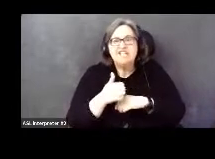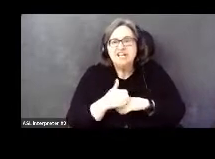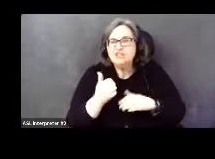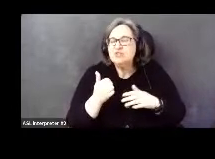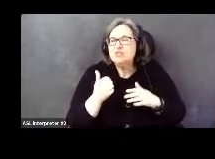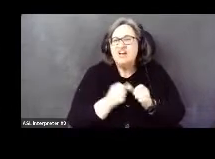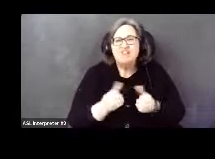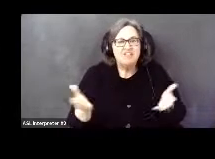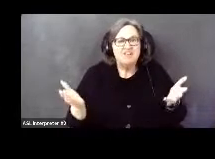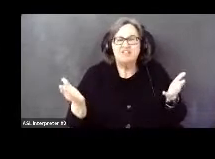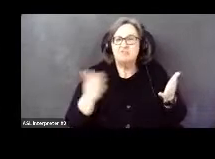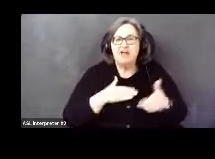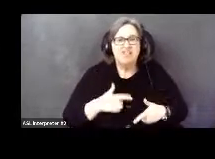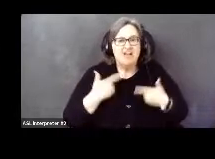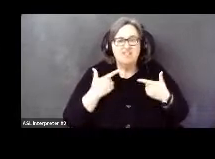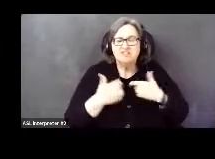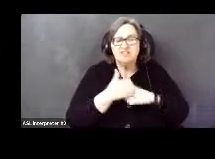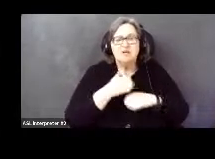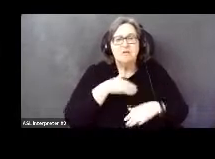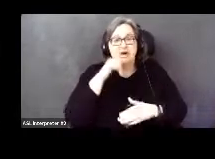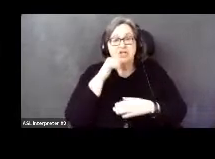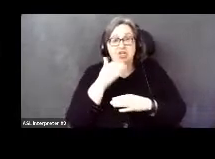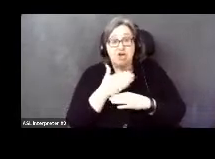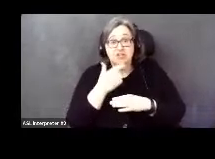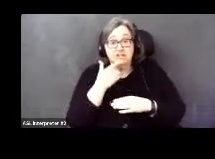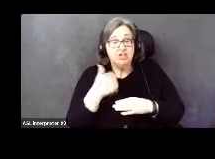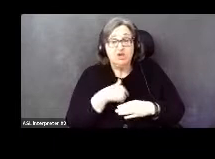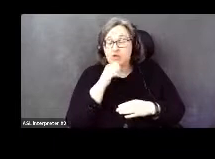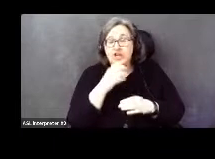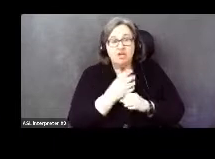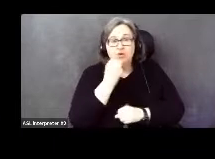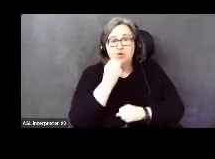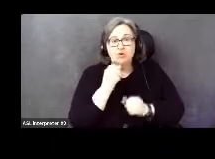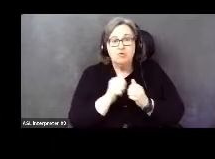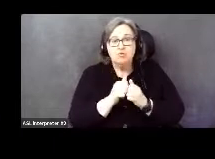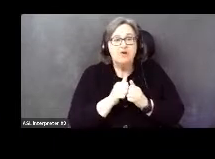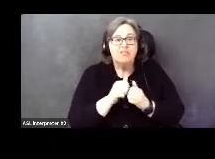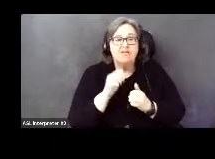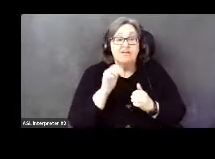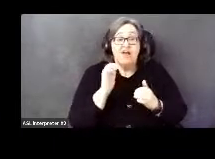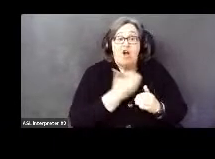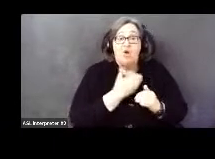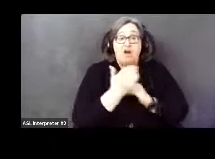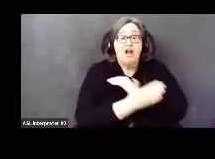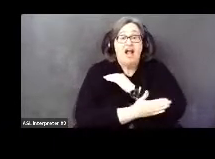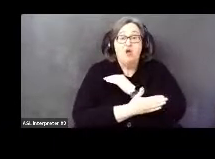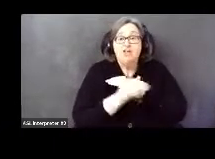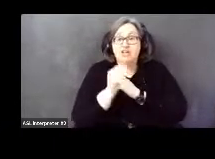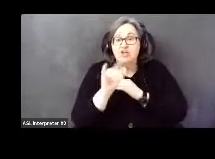made this decision, my daughter said we're not going to win with Haste County. You either